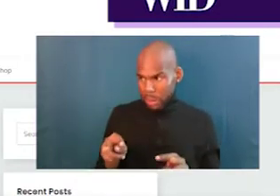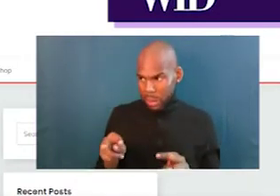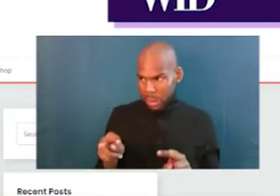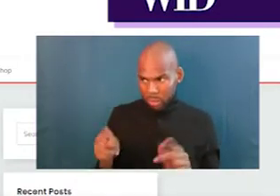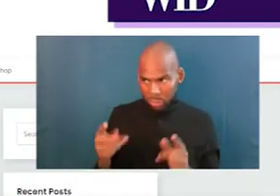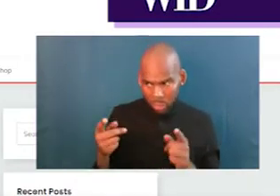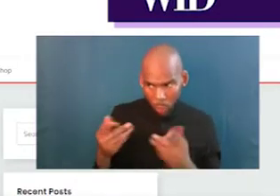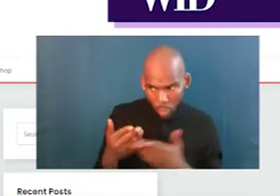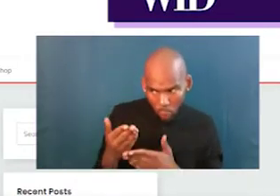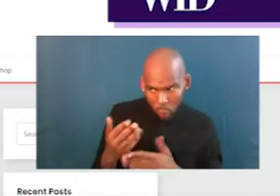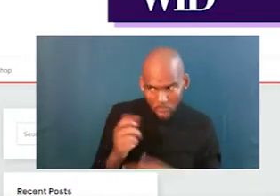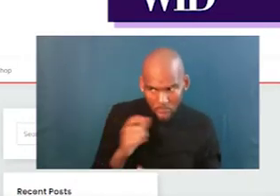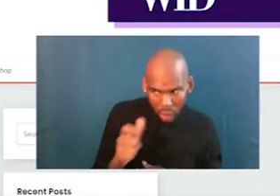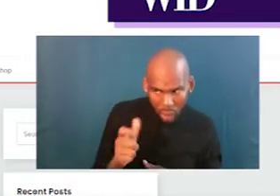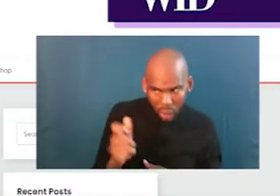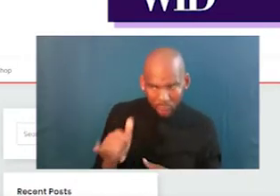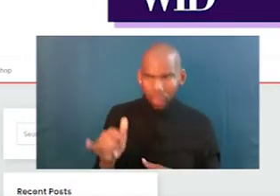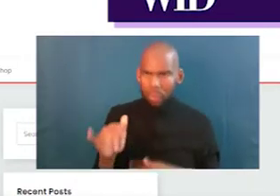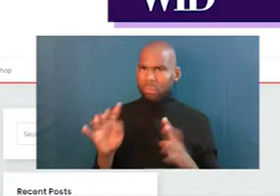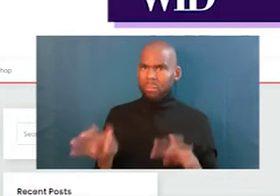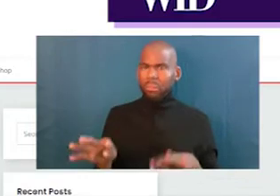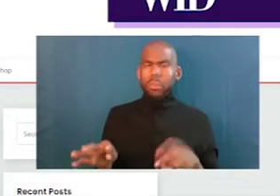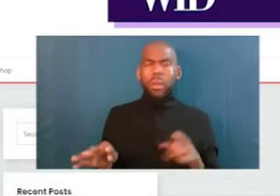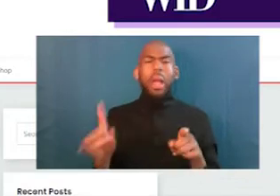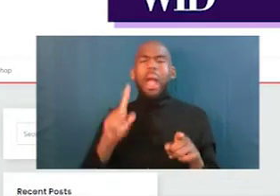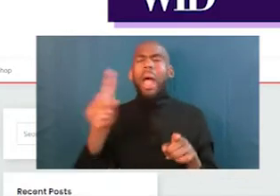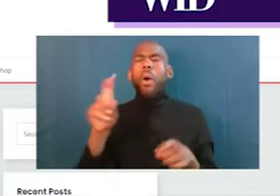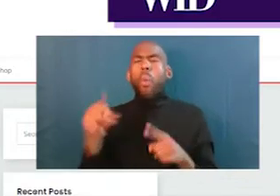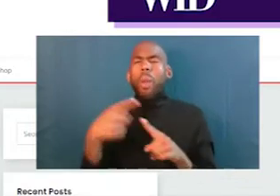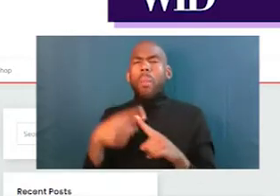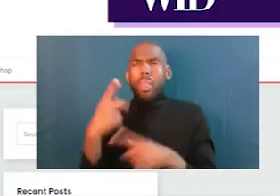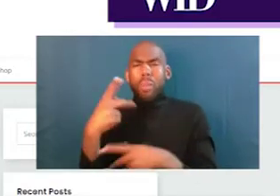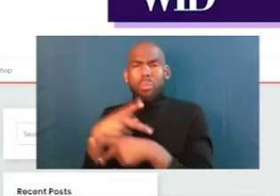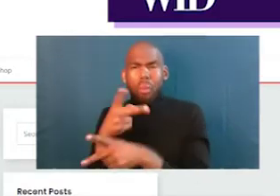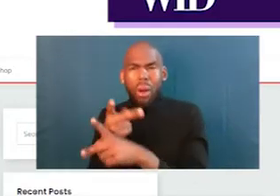And how about the product itself? Any issues there?